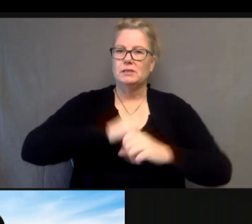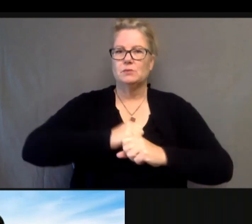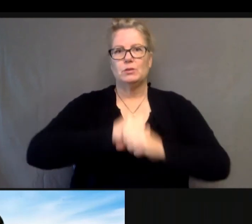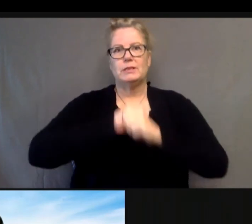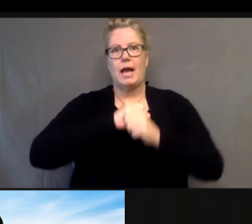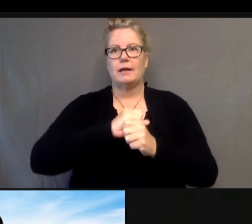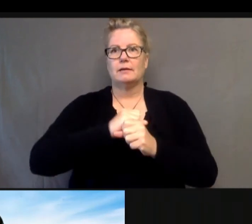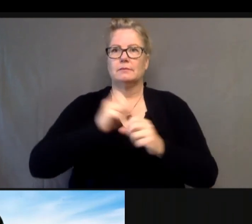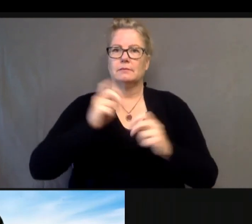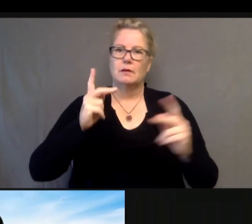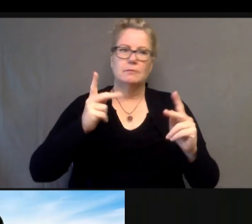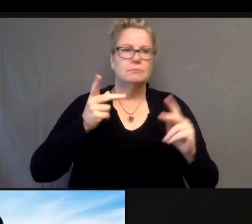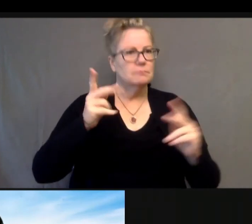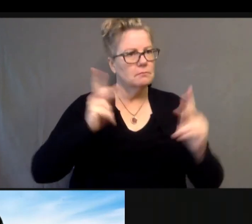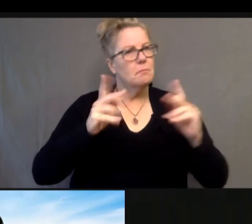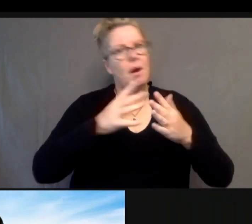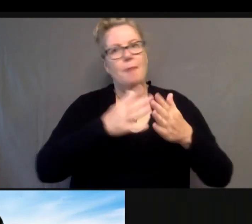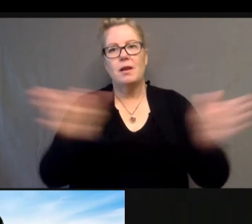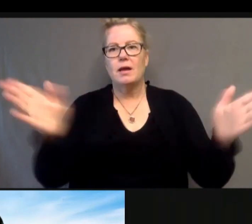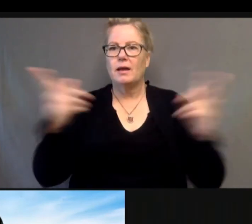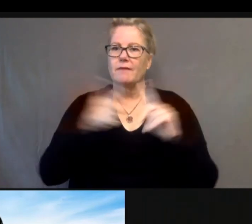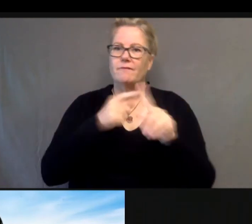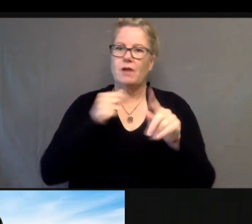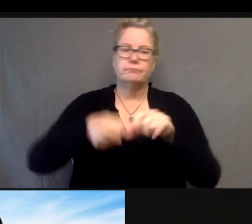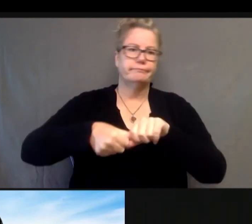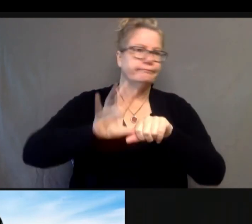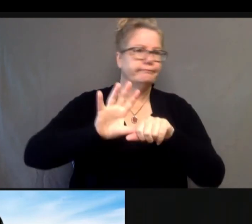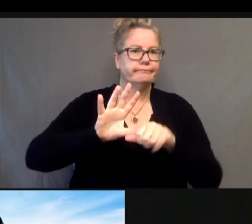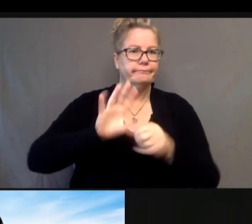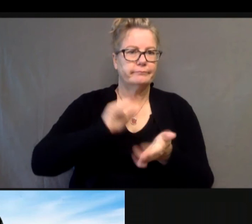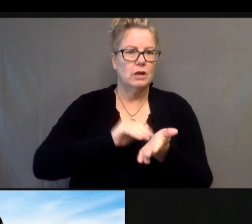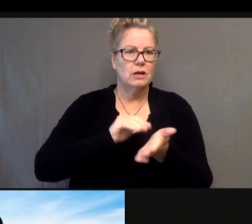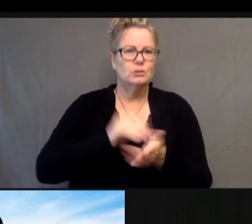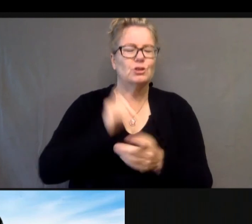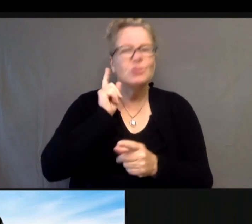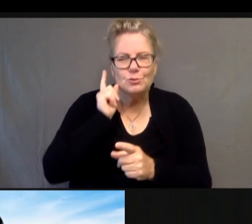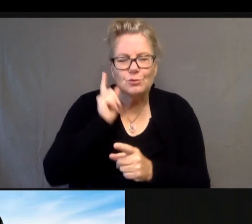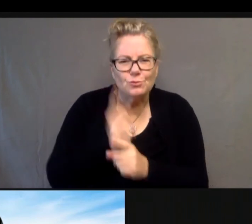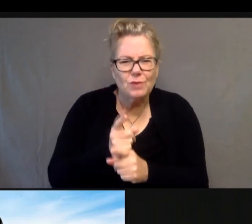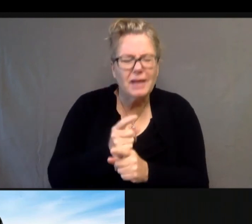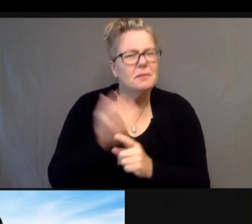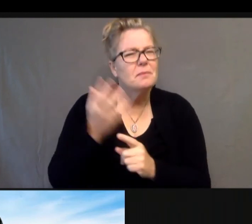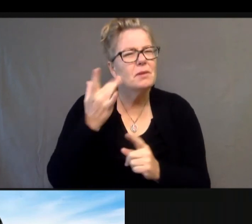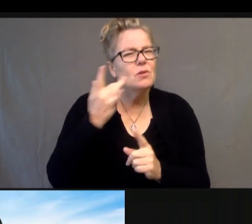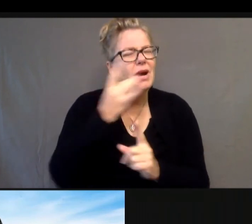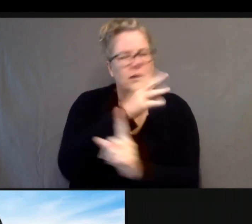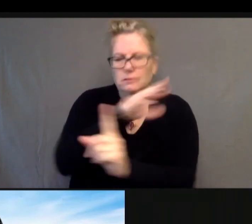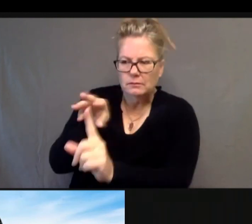doctors, which is of course true, but why the spotlight on individuals with disabilities